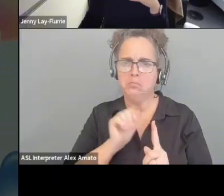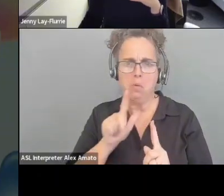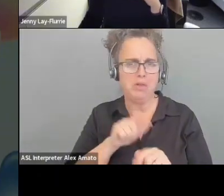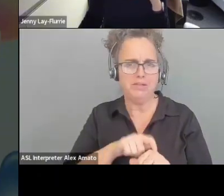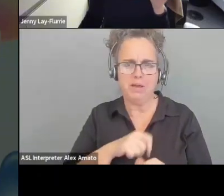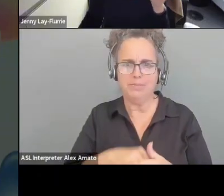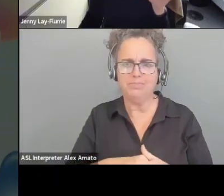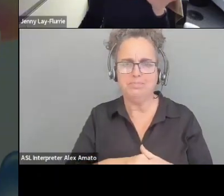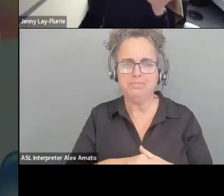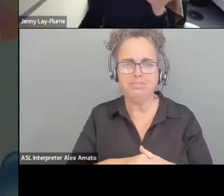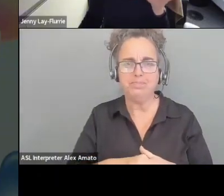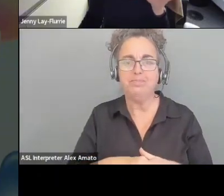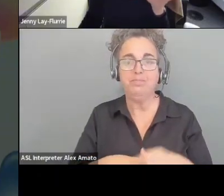One, she is profiled.